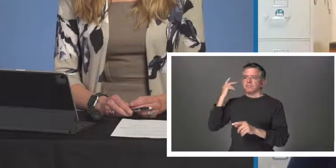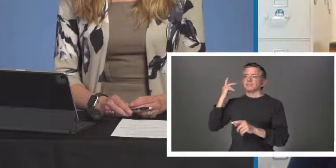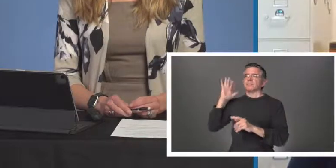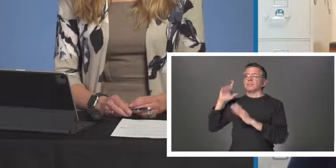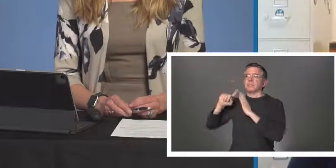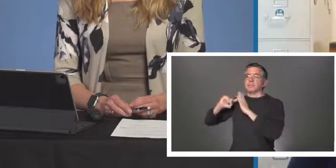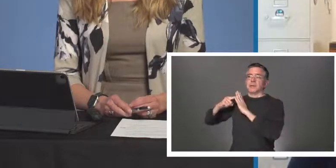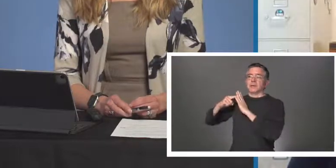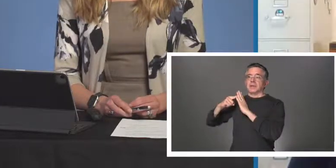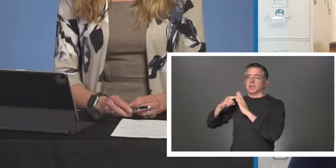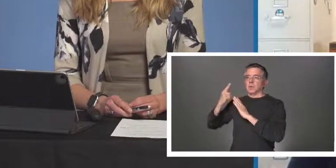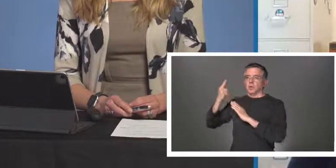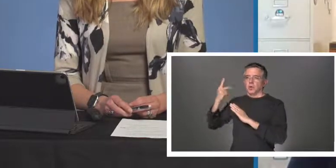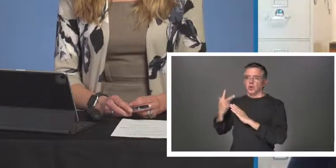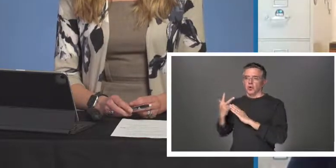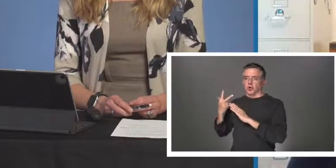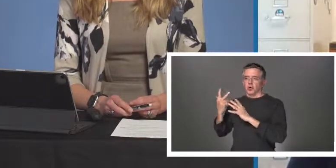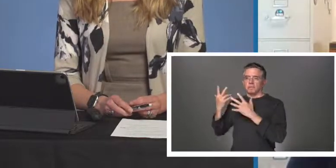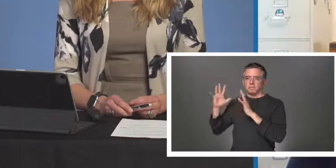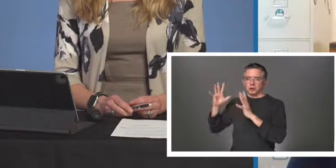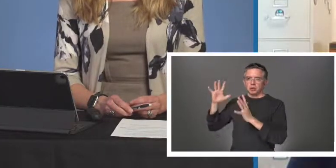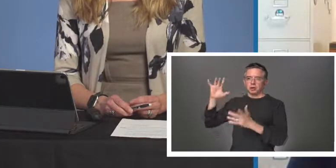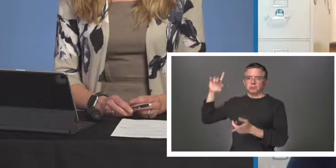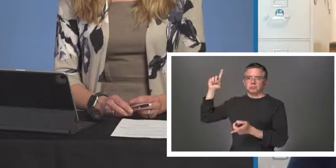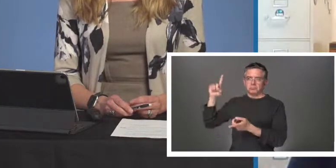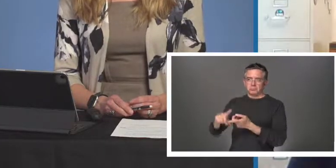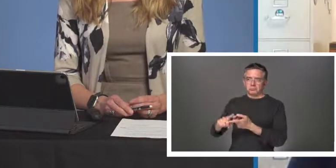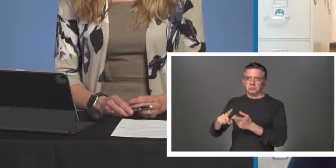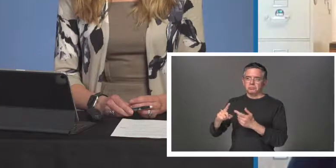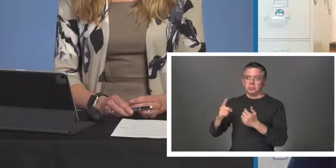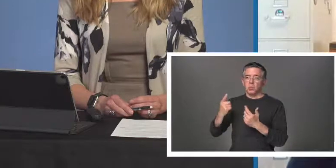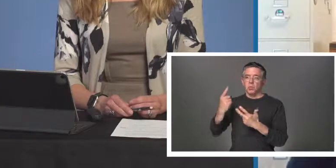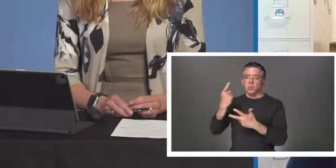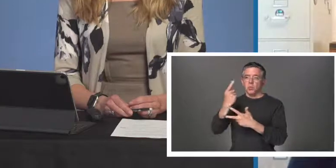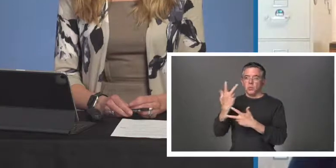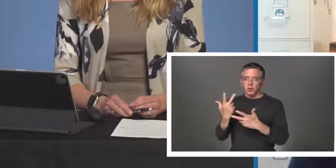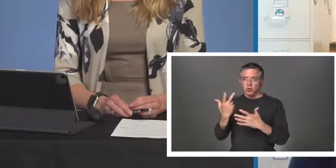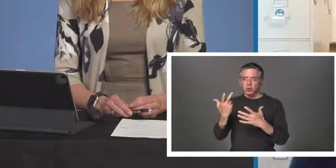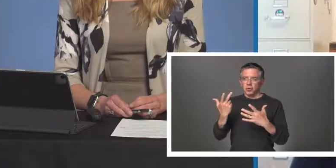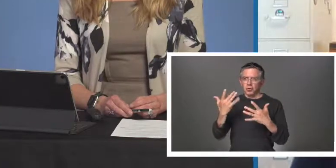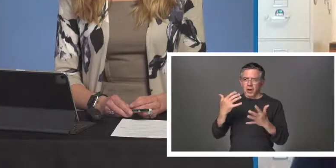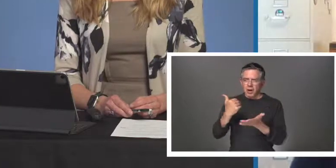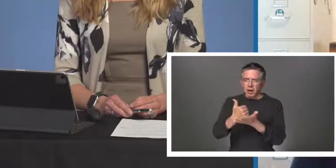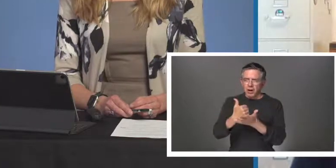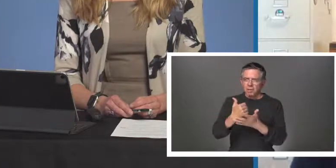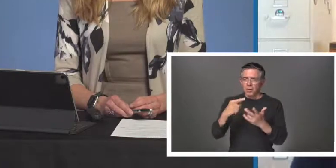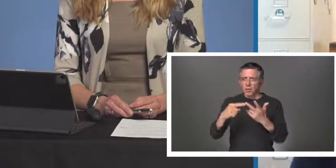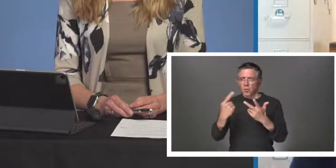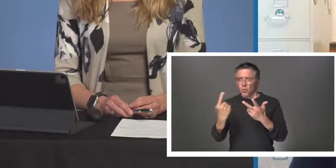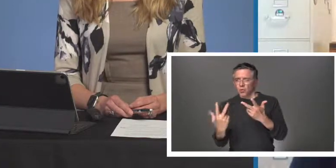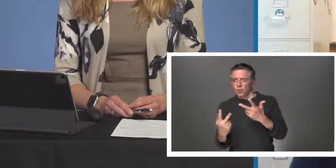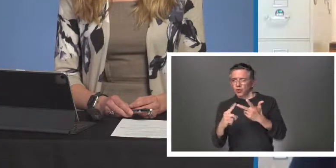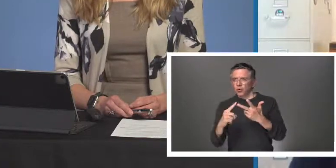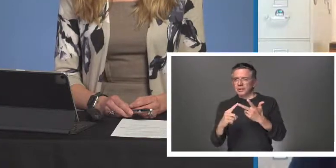a third said, "Yes, please help me," and a third were declining or hesitant, some for medical reasons, some of those hard nose,